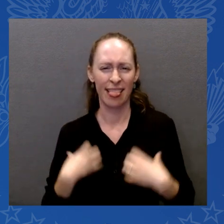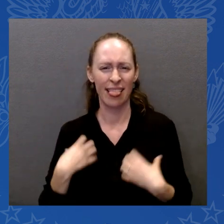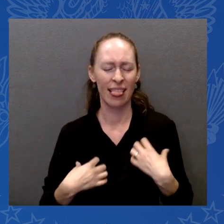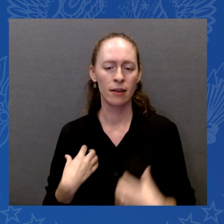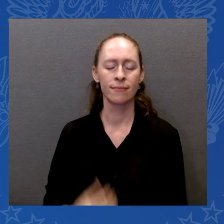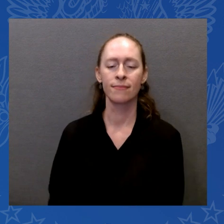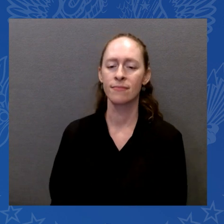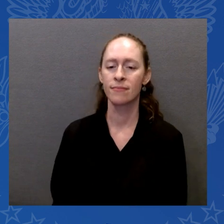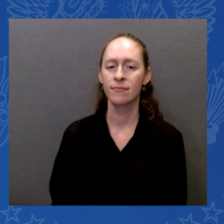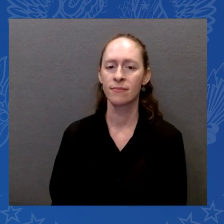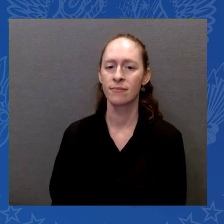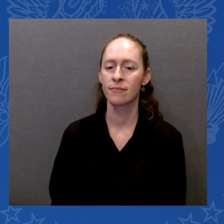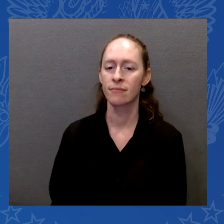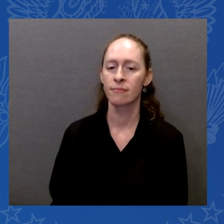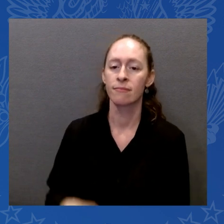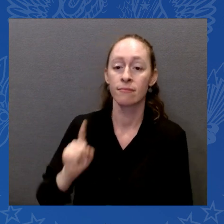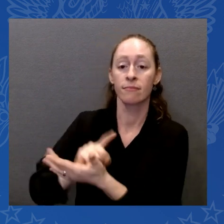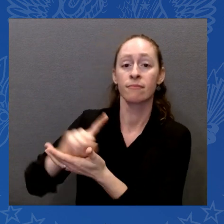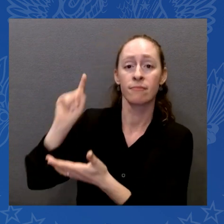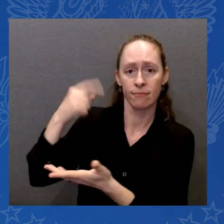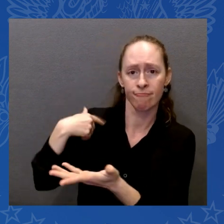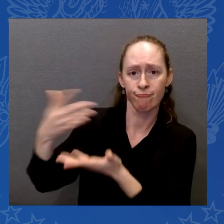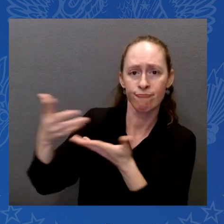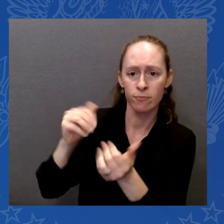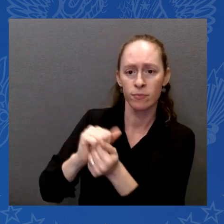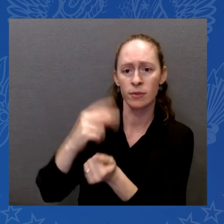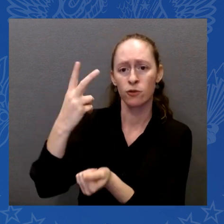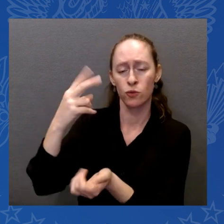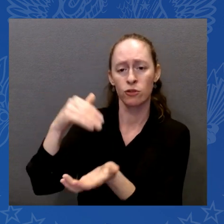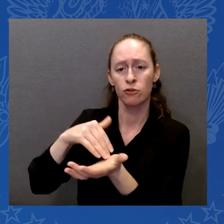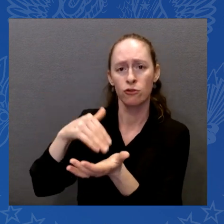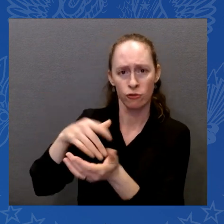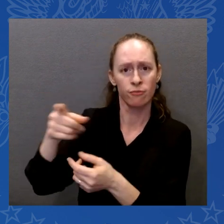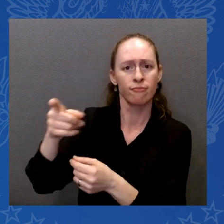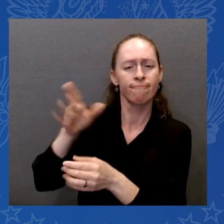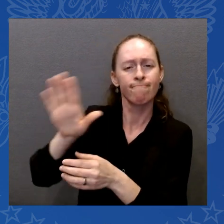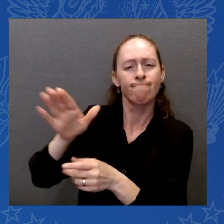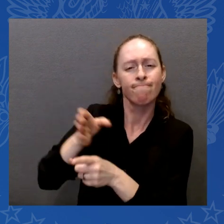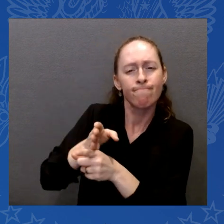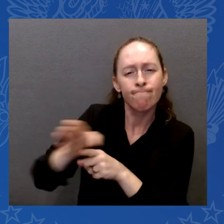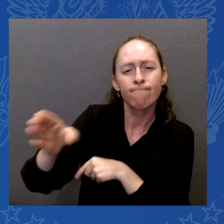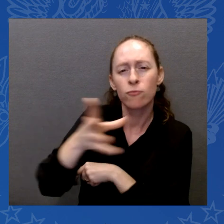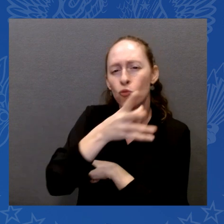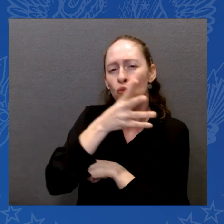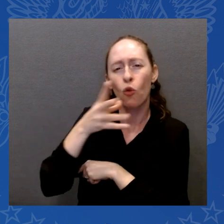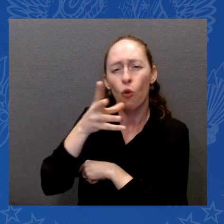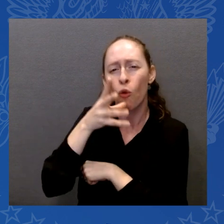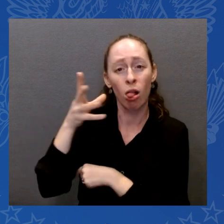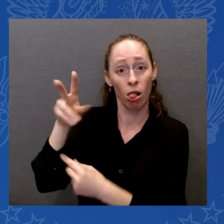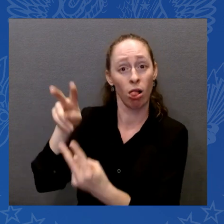For many years, they've worked incredibly hard to keep their small obstetrical units open.